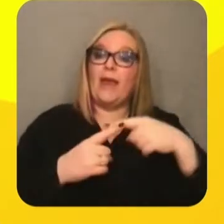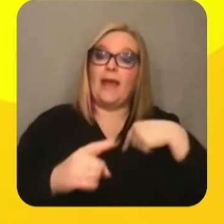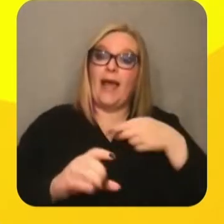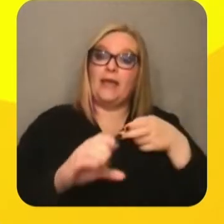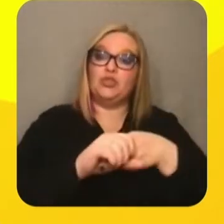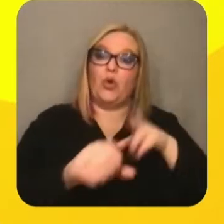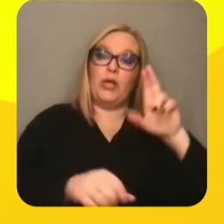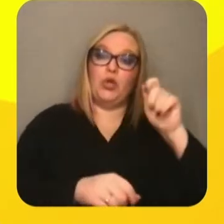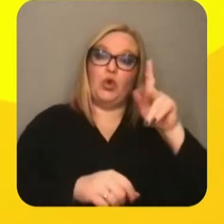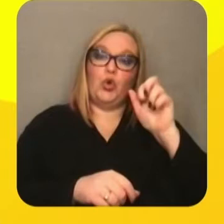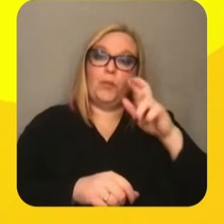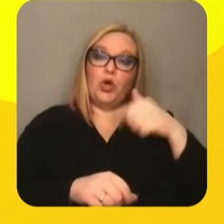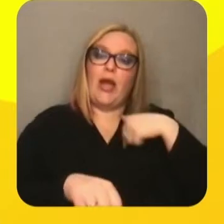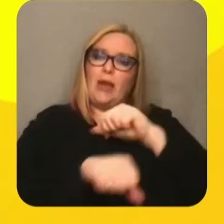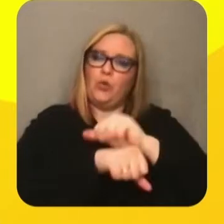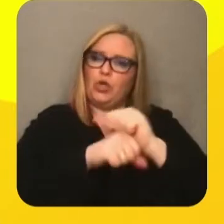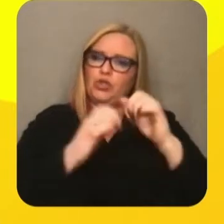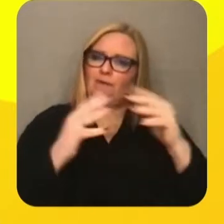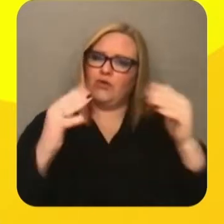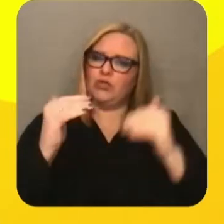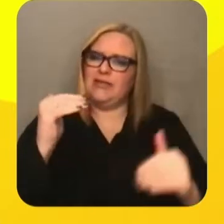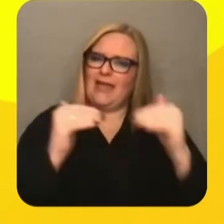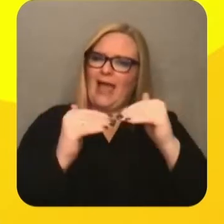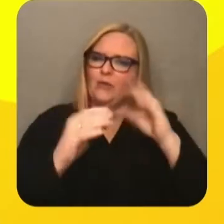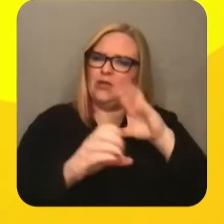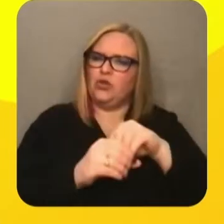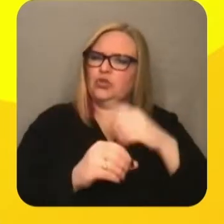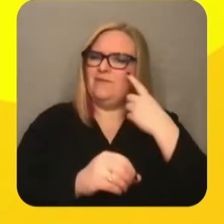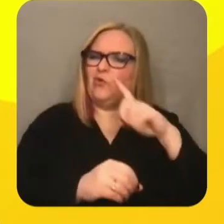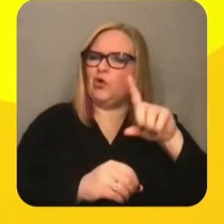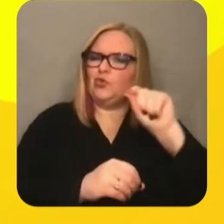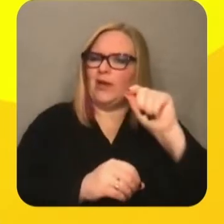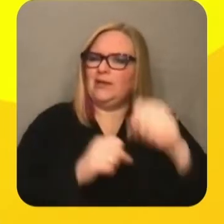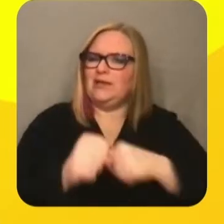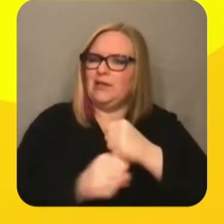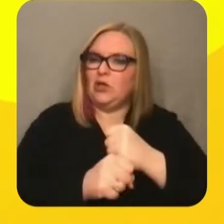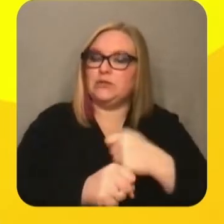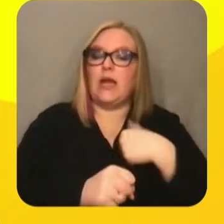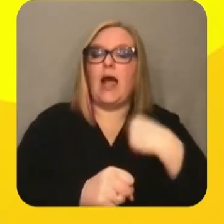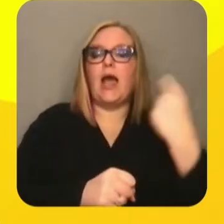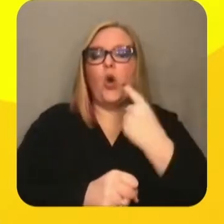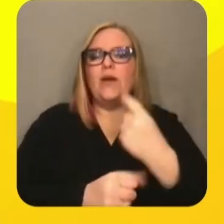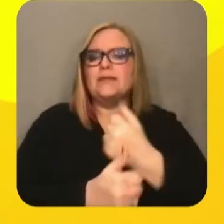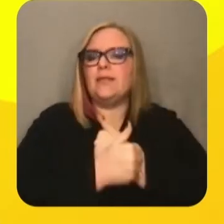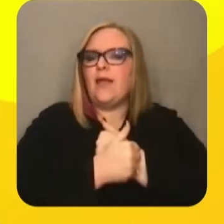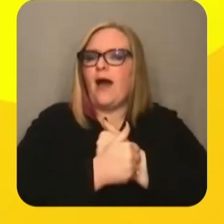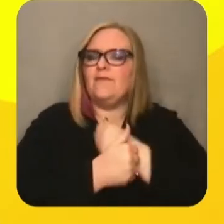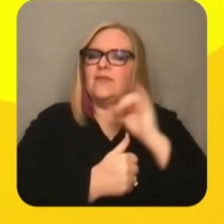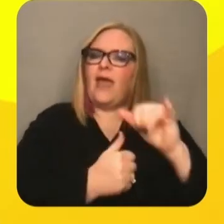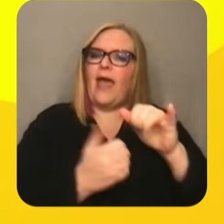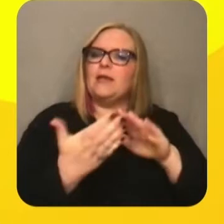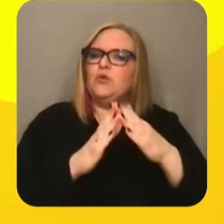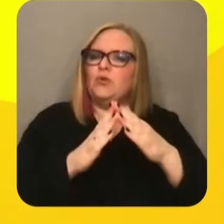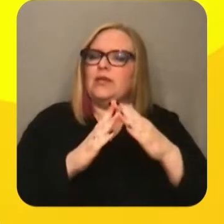in diversity inclusion for about 20 years. And the thing I've always loved about this community. Especially when I first began doing it and there wasn't